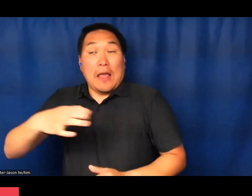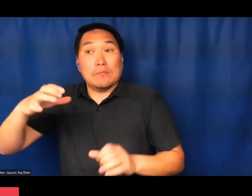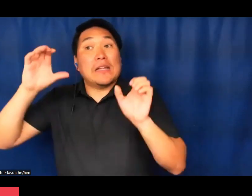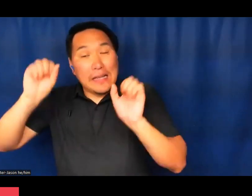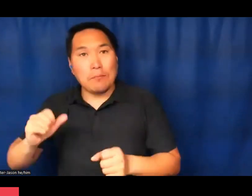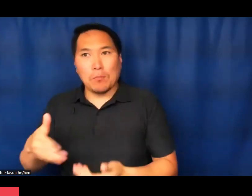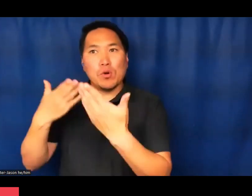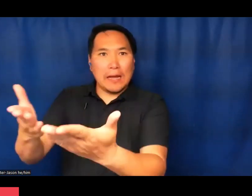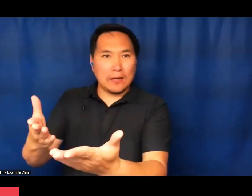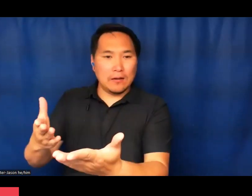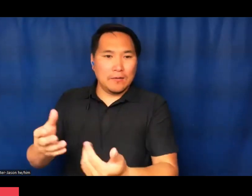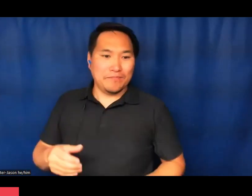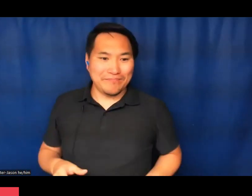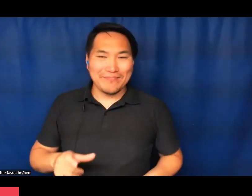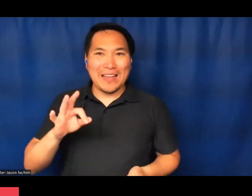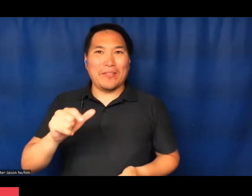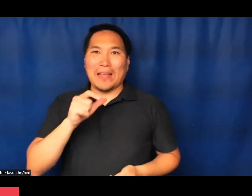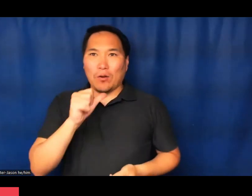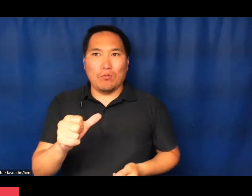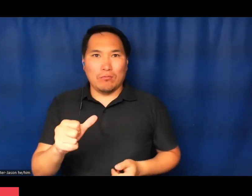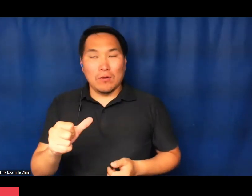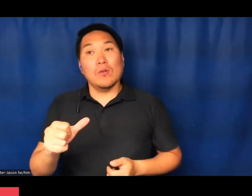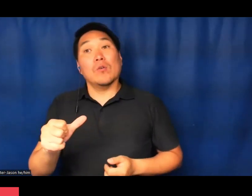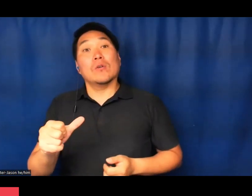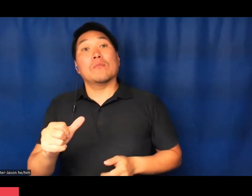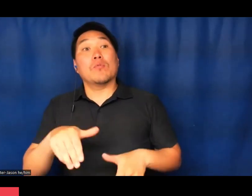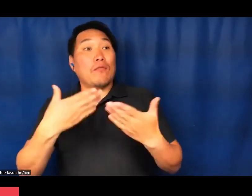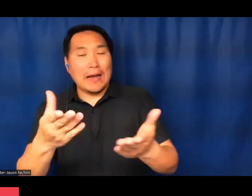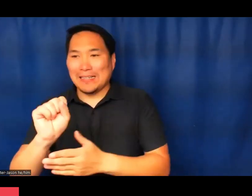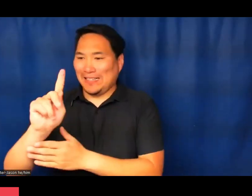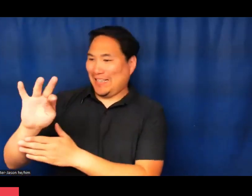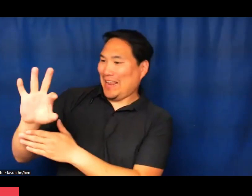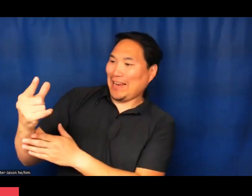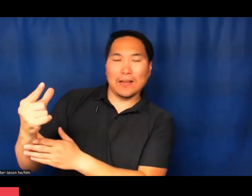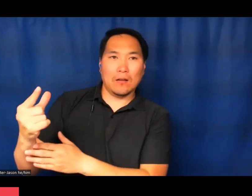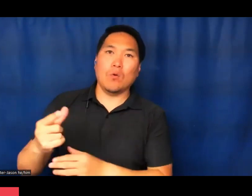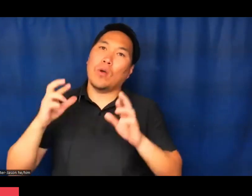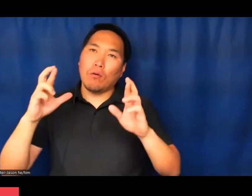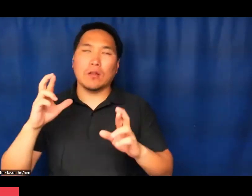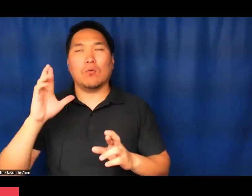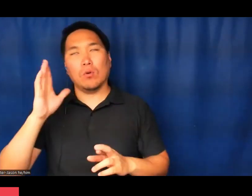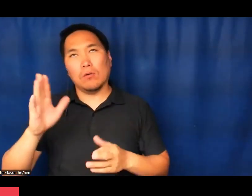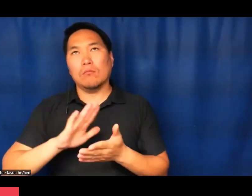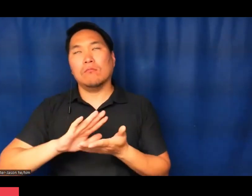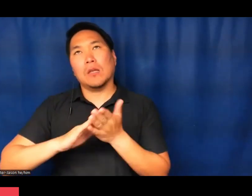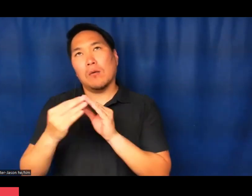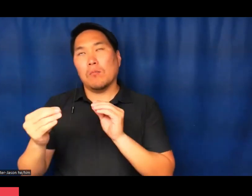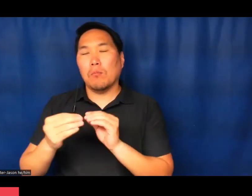if it rejects the ending and, hopefully, return some sort of measure of sanity in this area of the law.